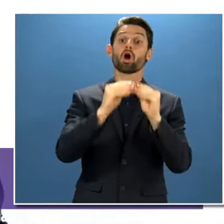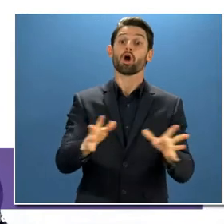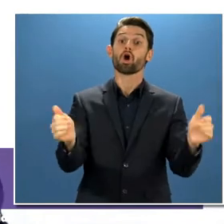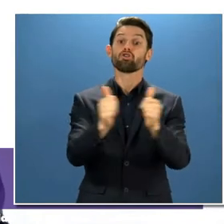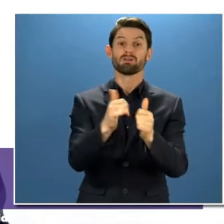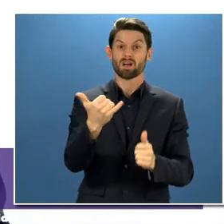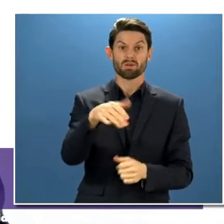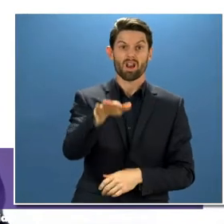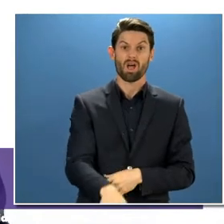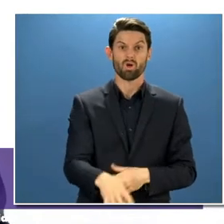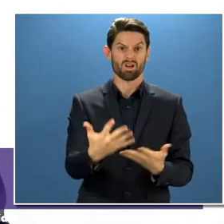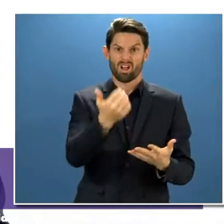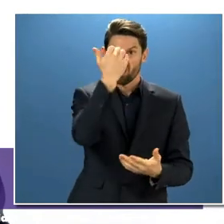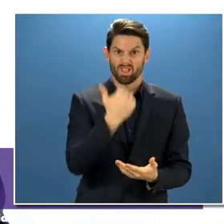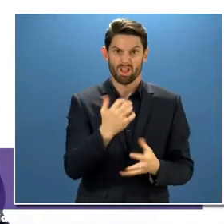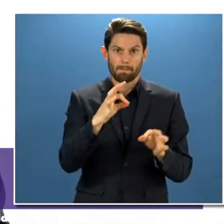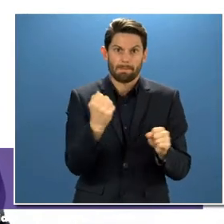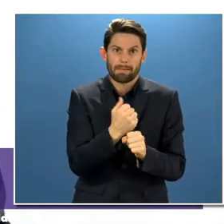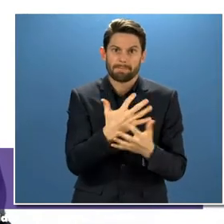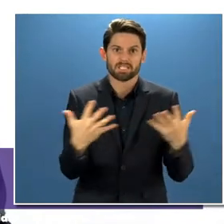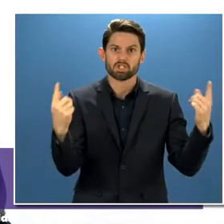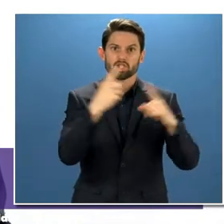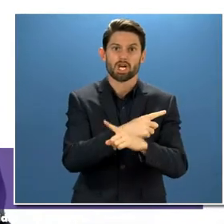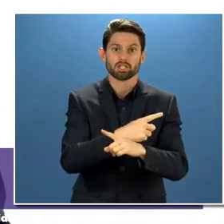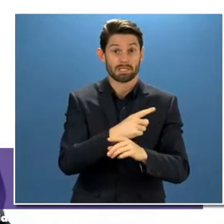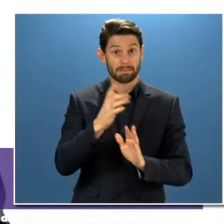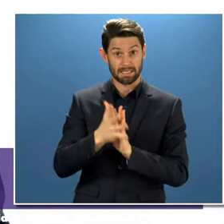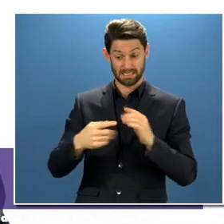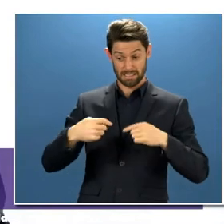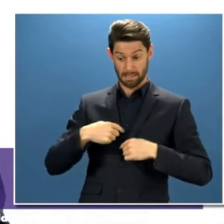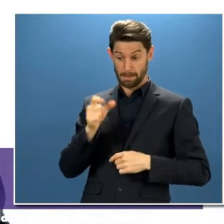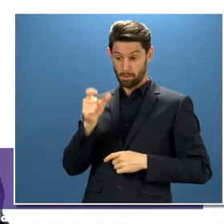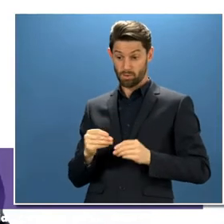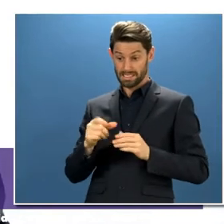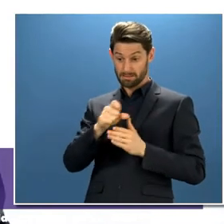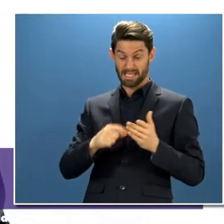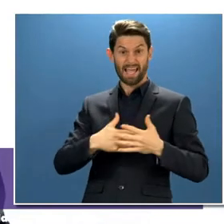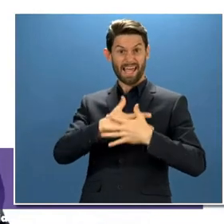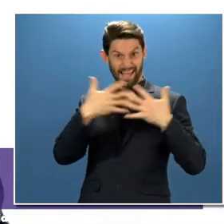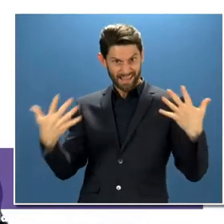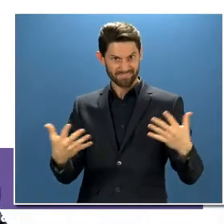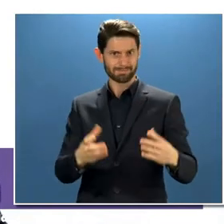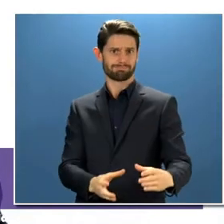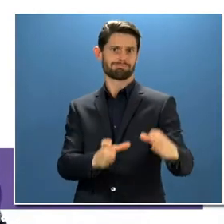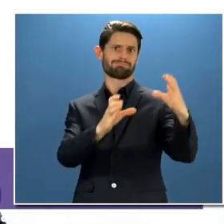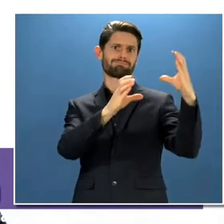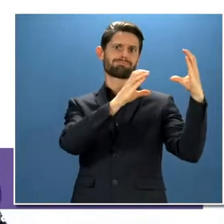And so it puts on that person with disability a tremendous challenge which,